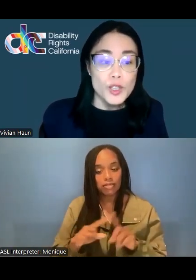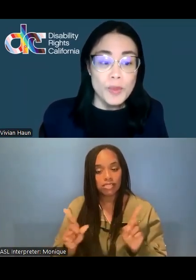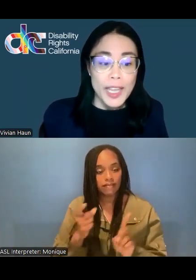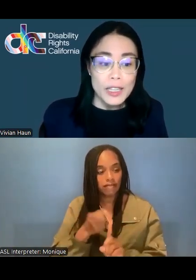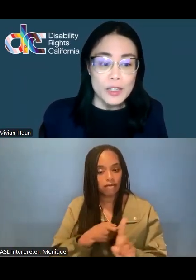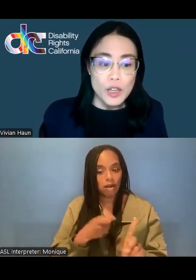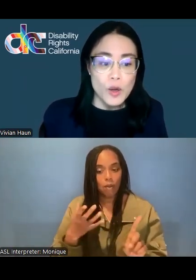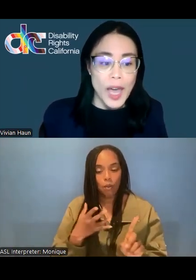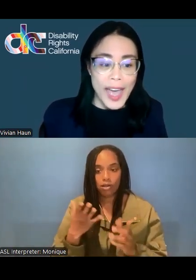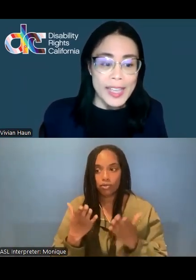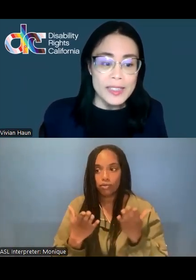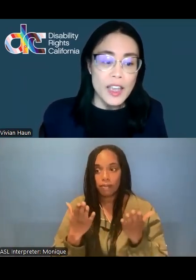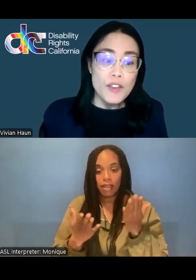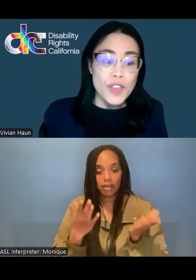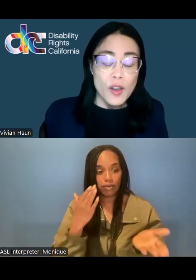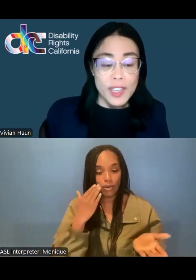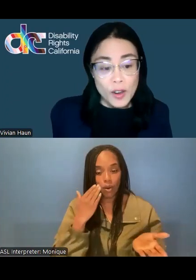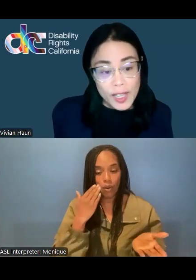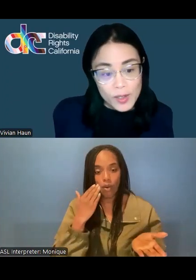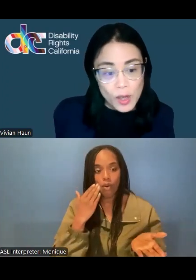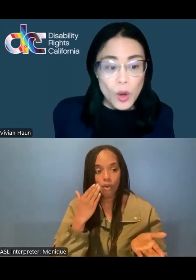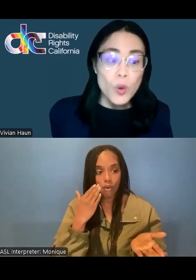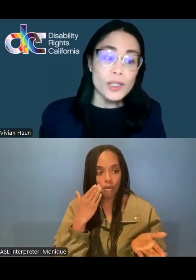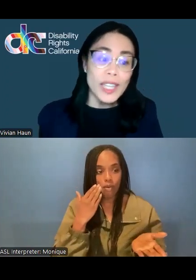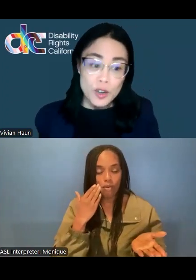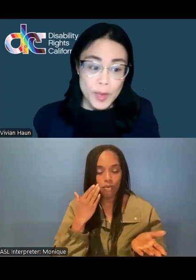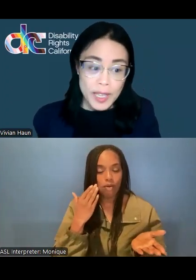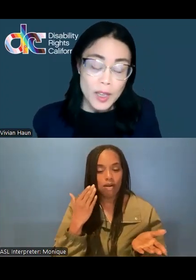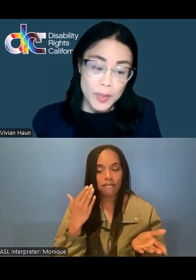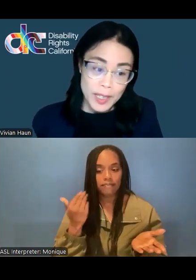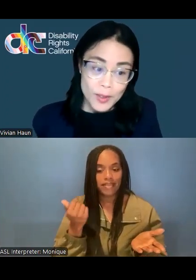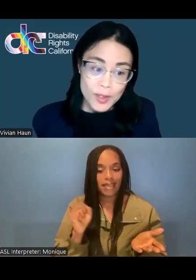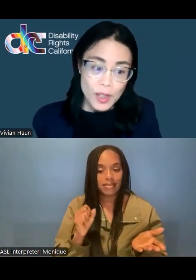you might know as fair hearings or lanterman appeals.